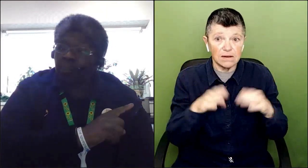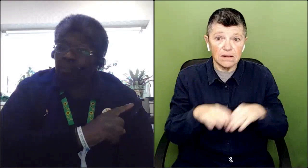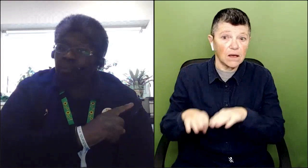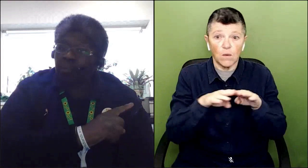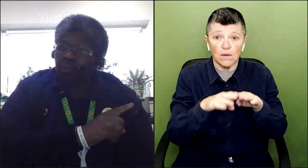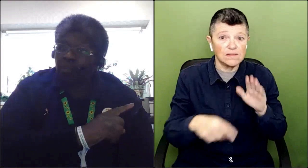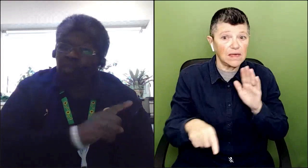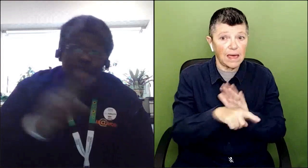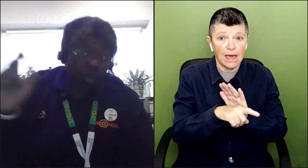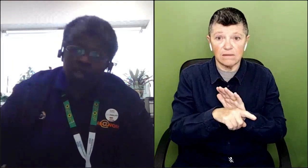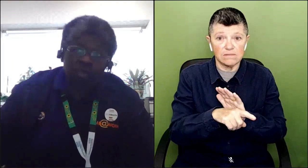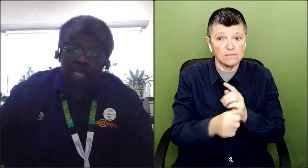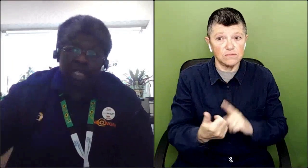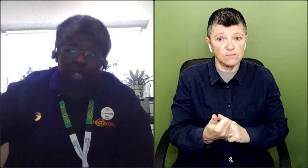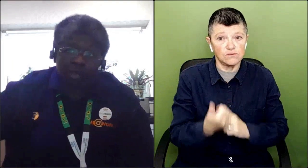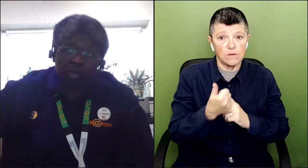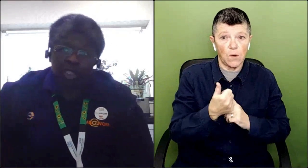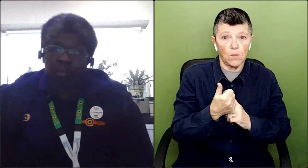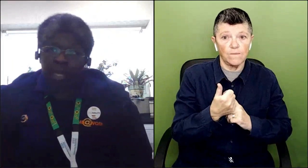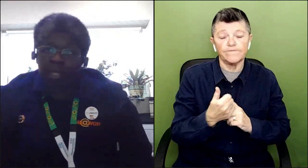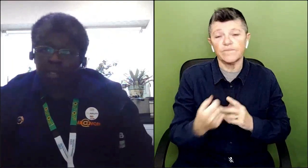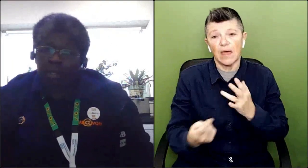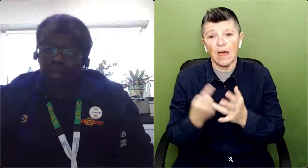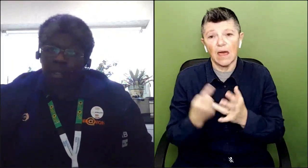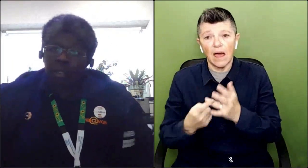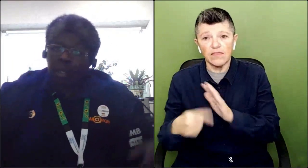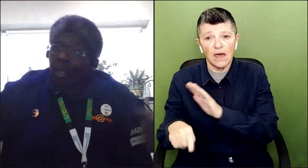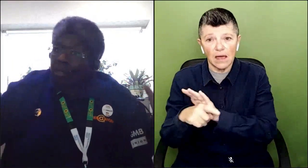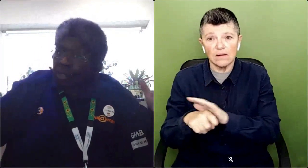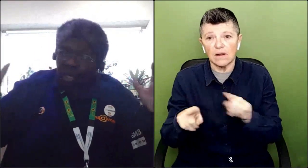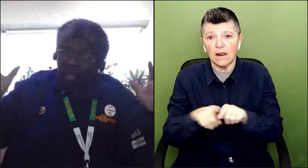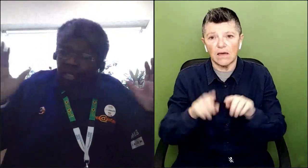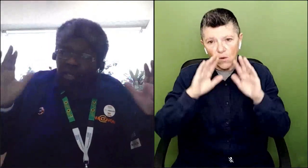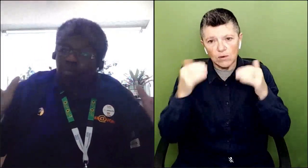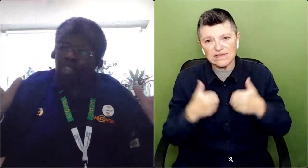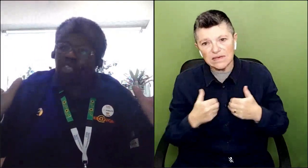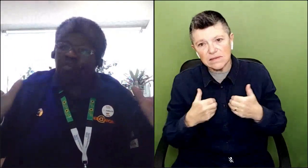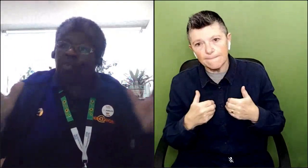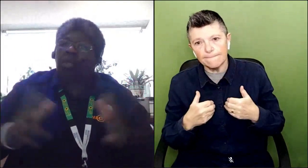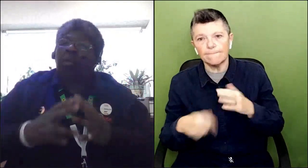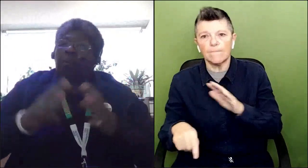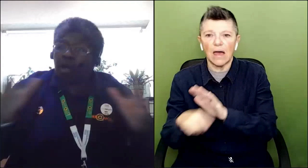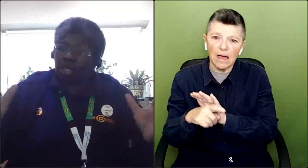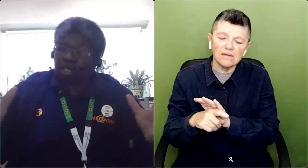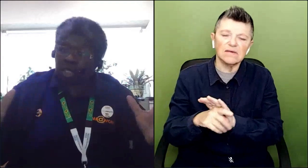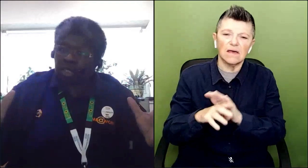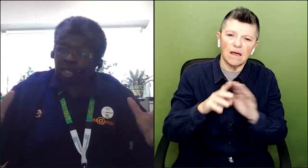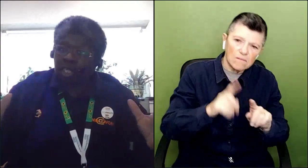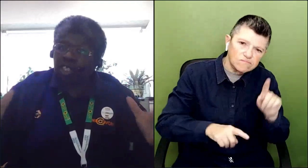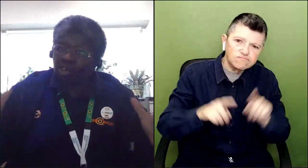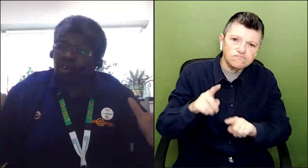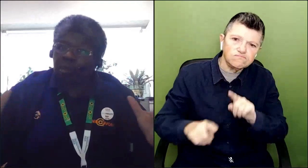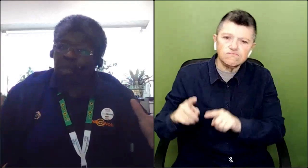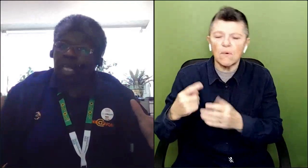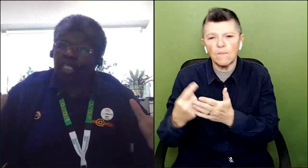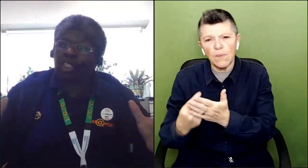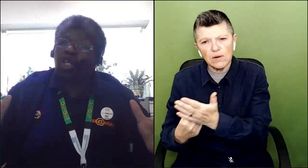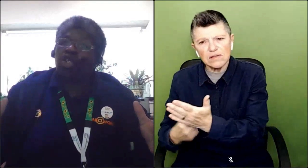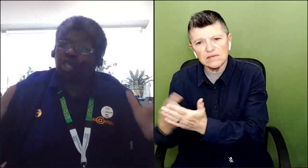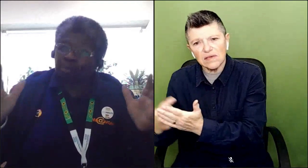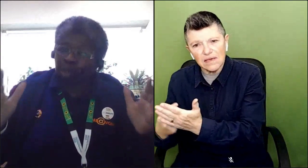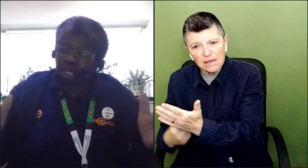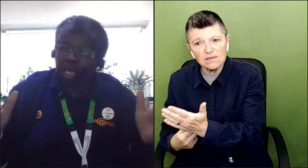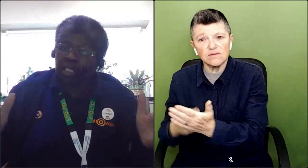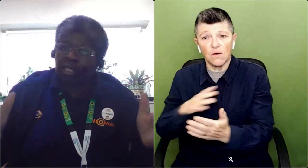We've got other acts, autism Act and the numerous different policies that are in place to protect